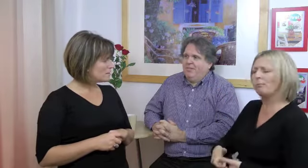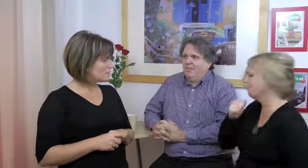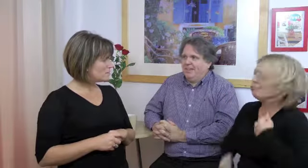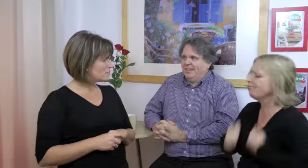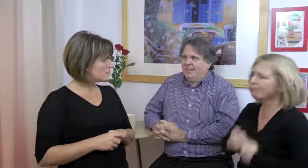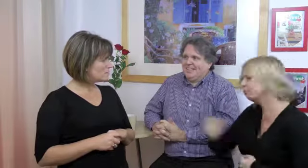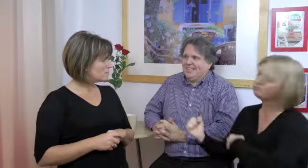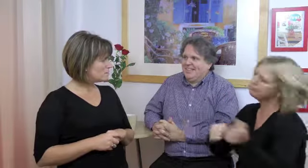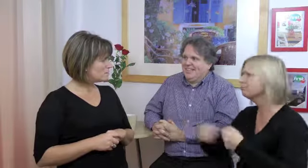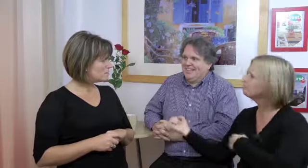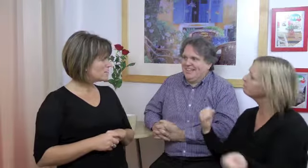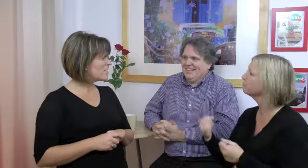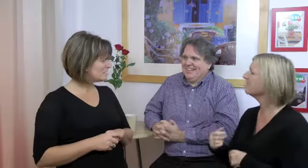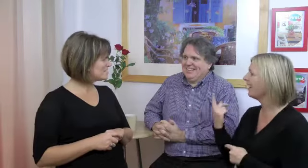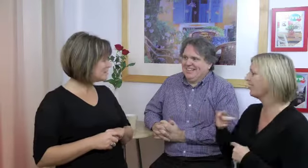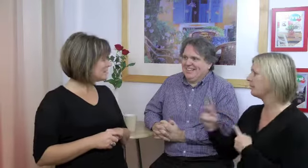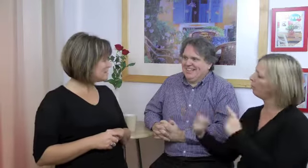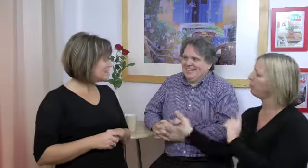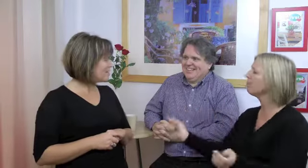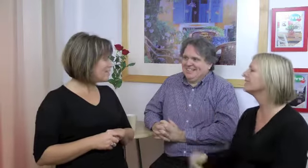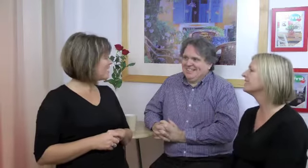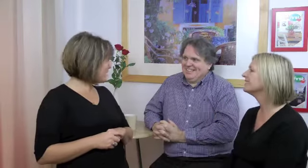through the other youngsters.